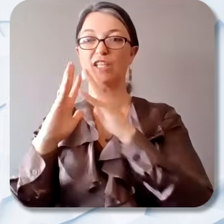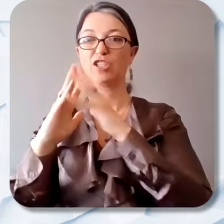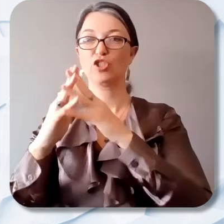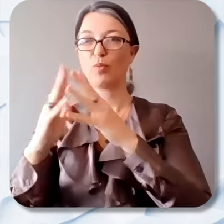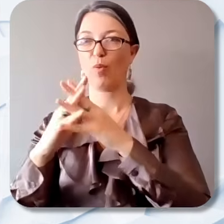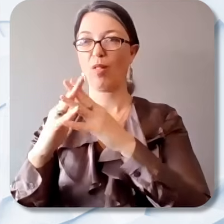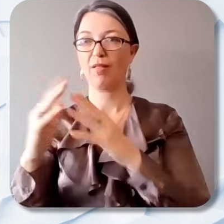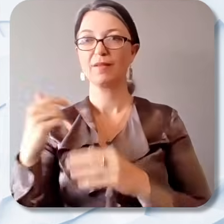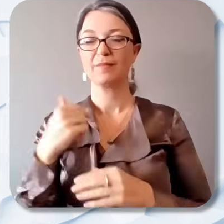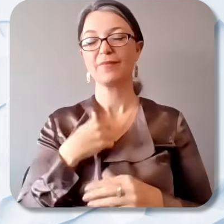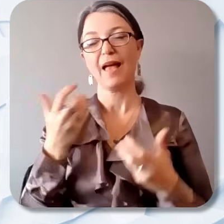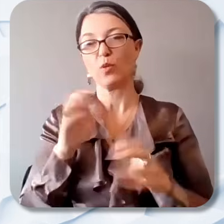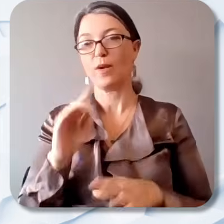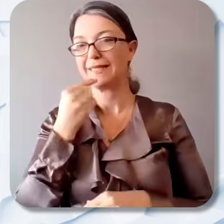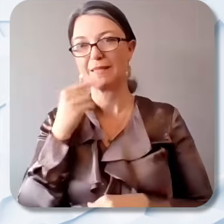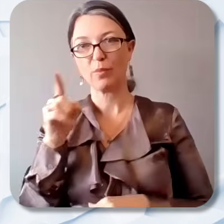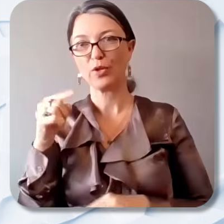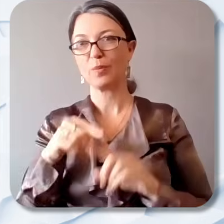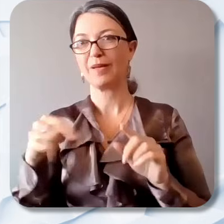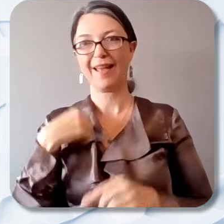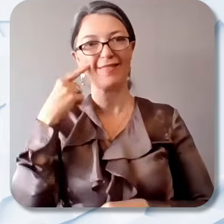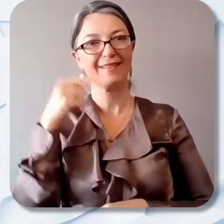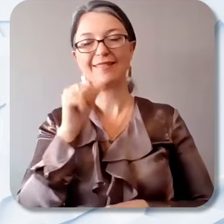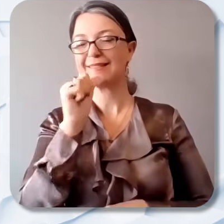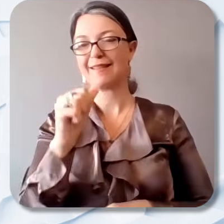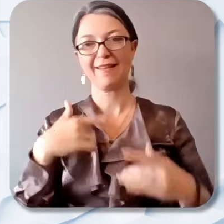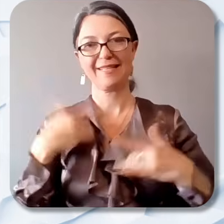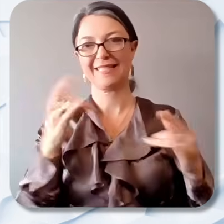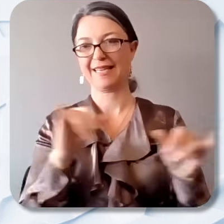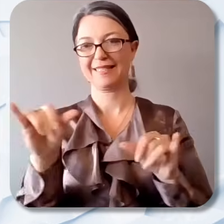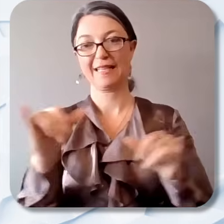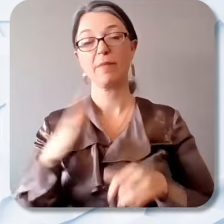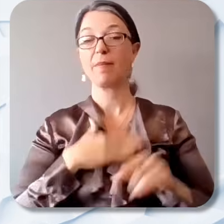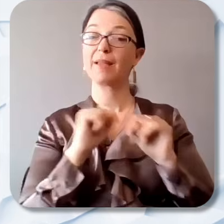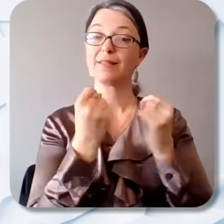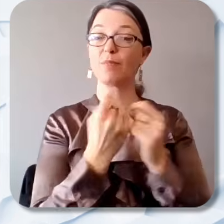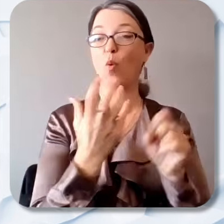I just hate to disappoint you that I don't think that's going to be, especially since my team won the Super Bowl this year.